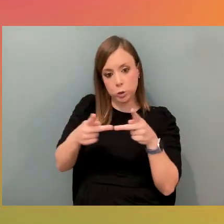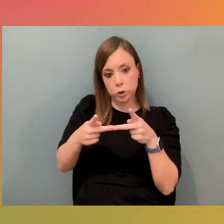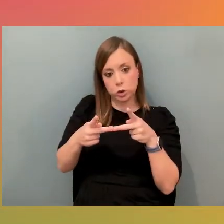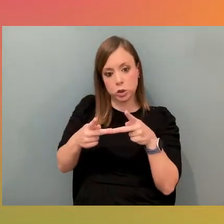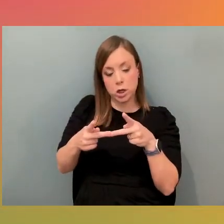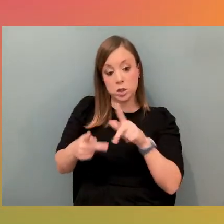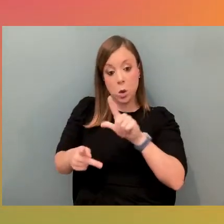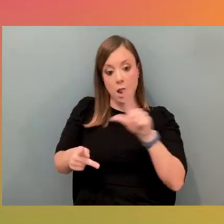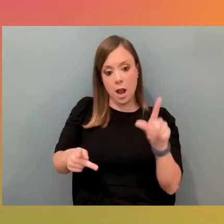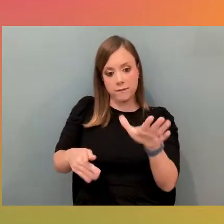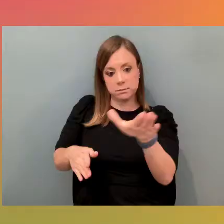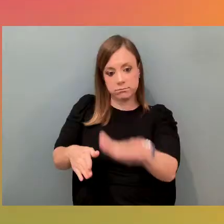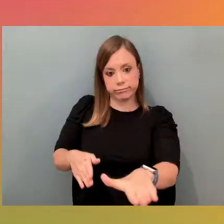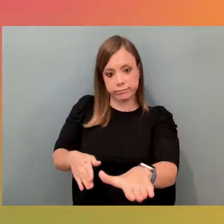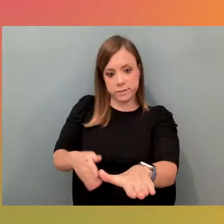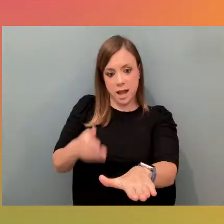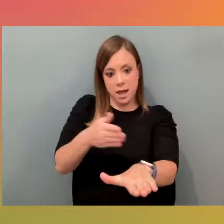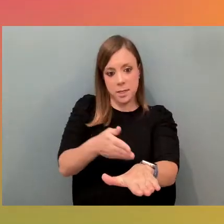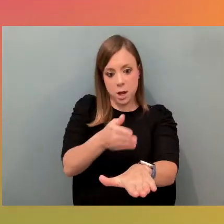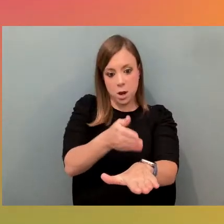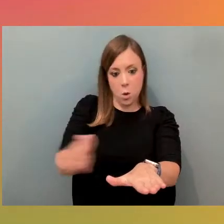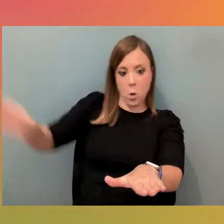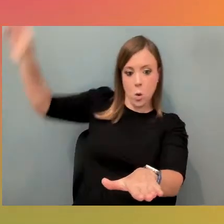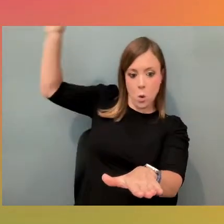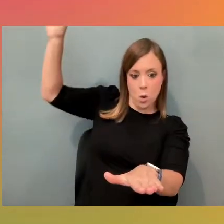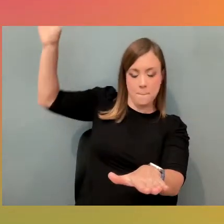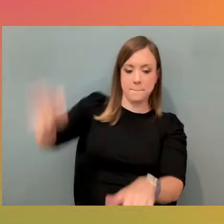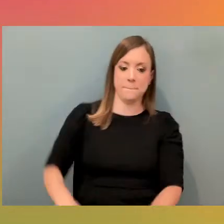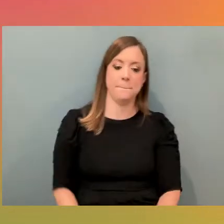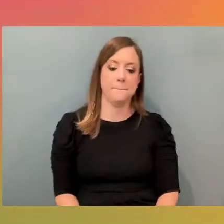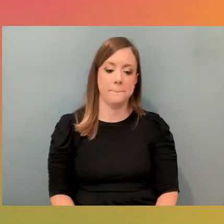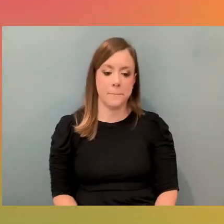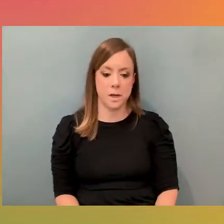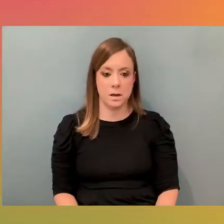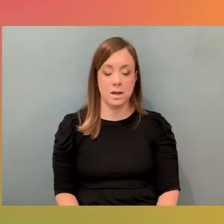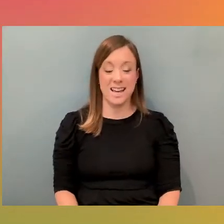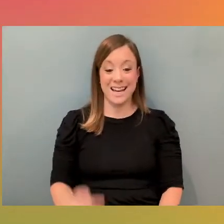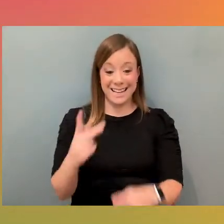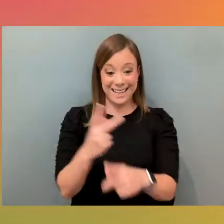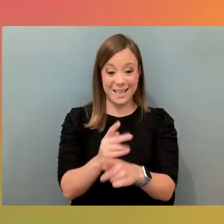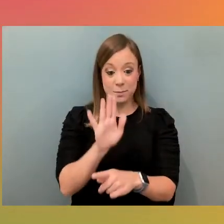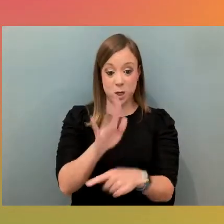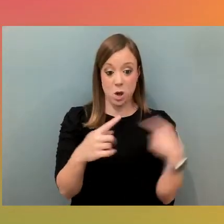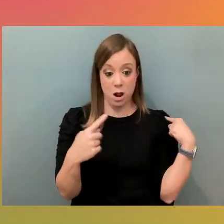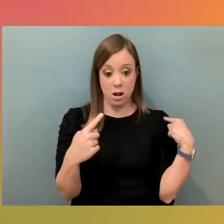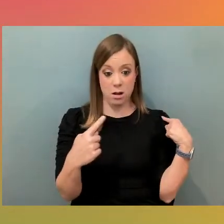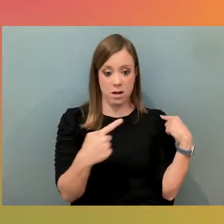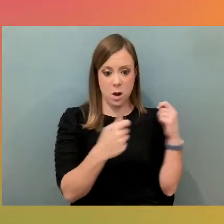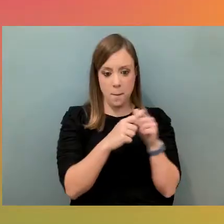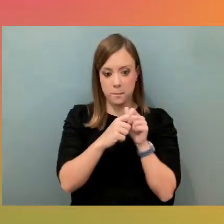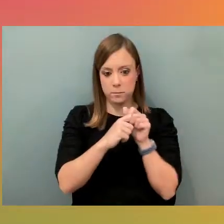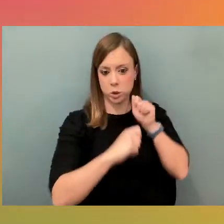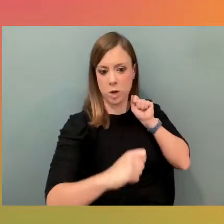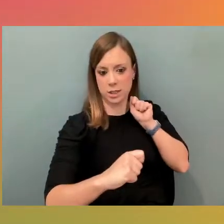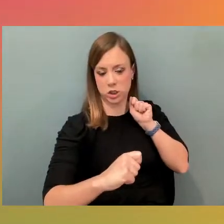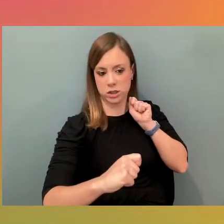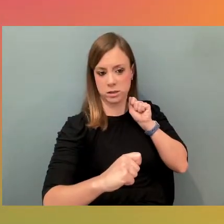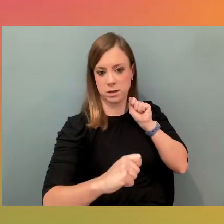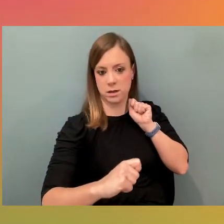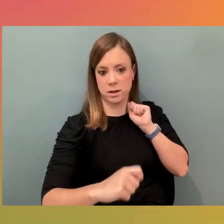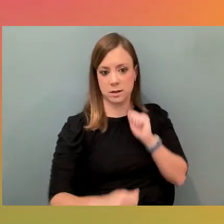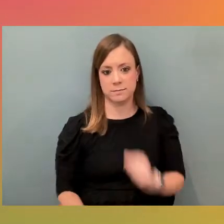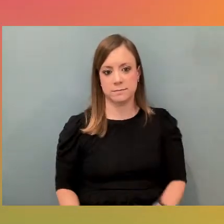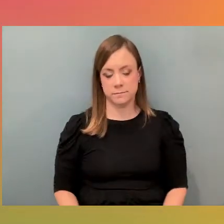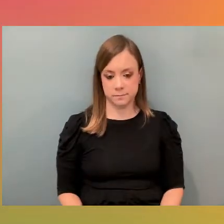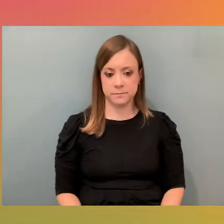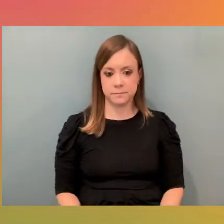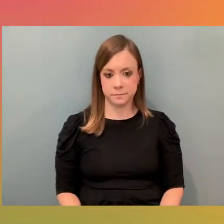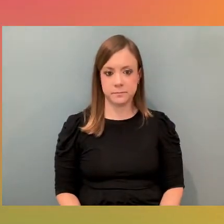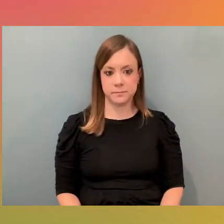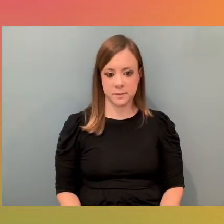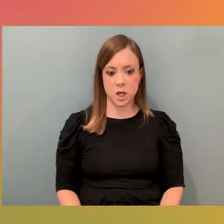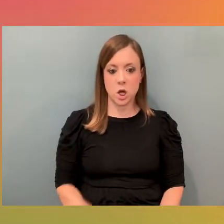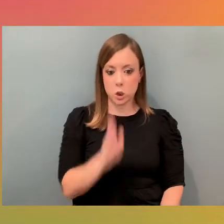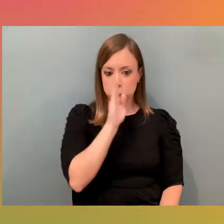SLIGHTLY FORWARD, PIVOT THE